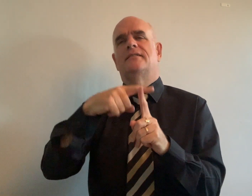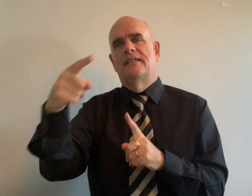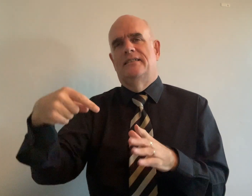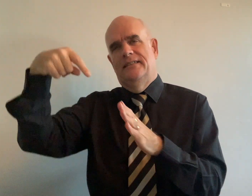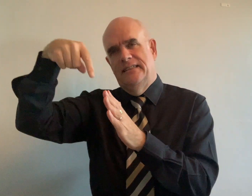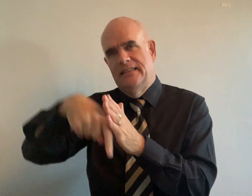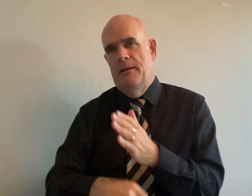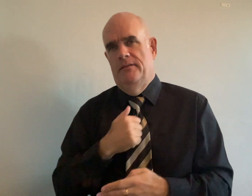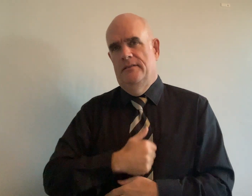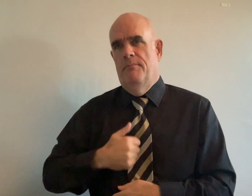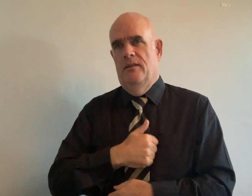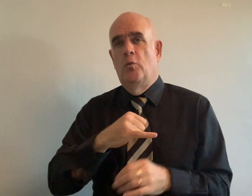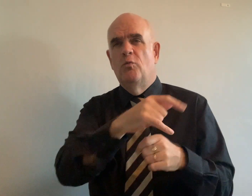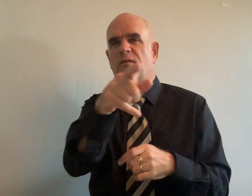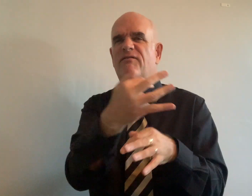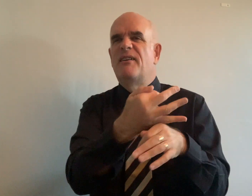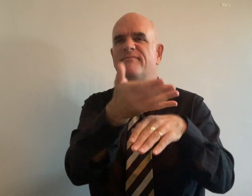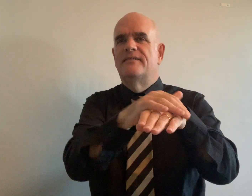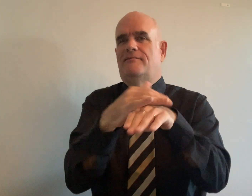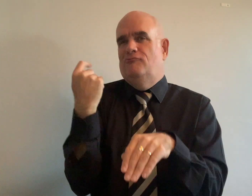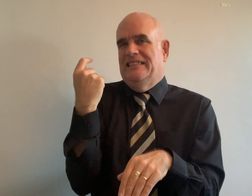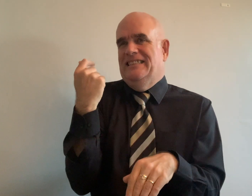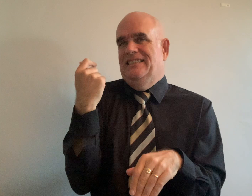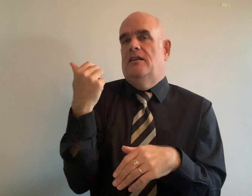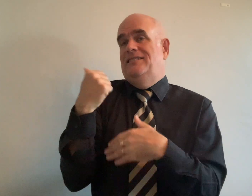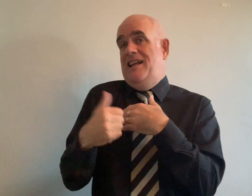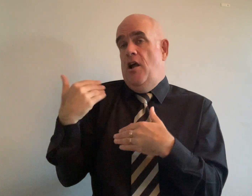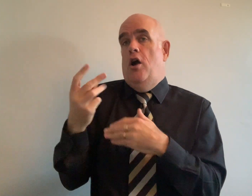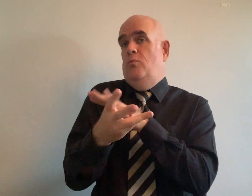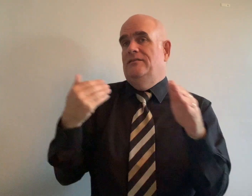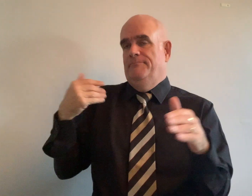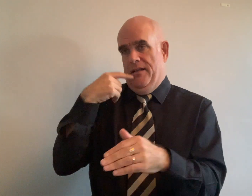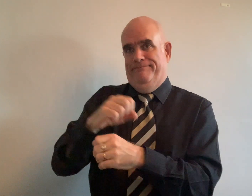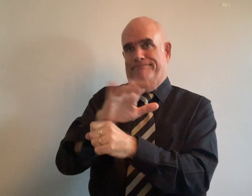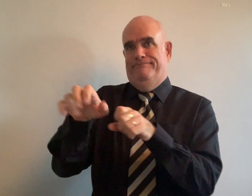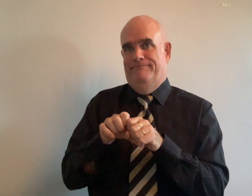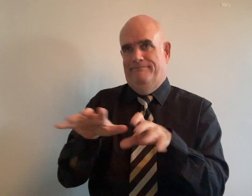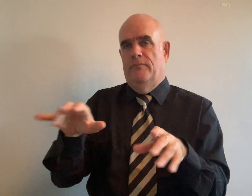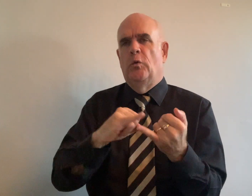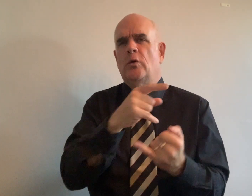ill, anxious and concerned. We know, too, how difficult it is in so many ways for